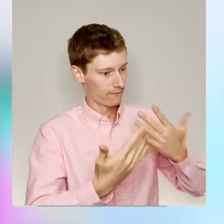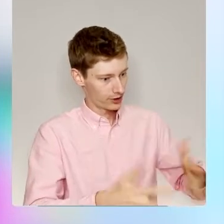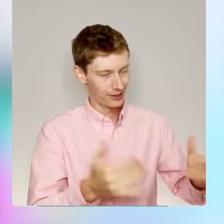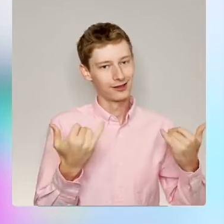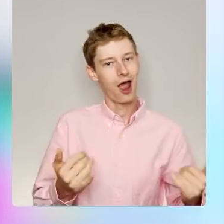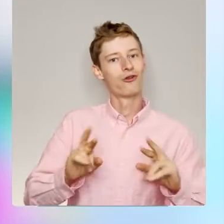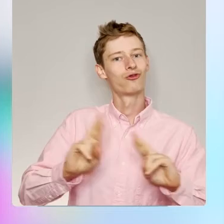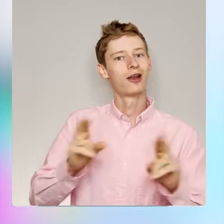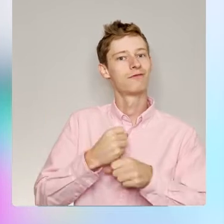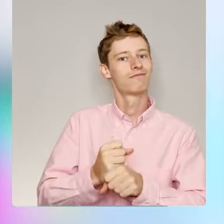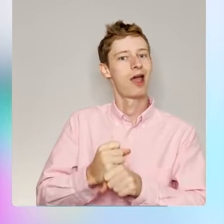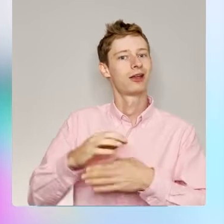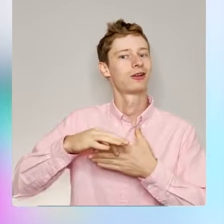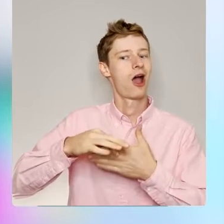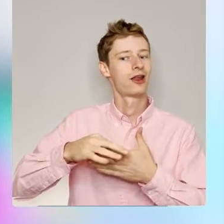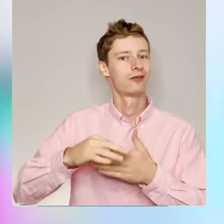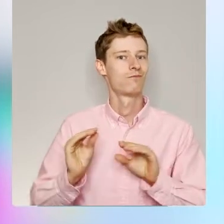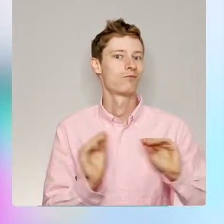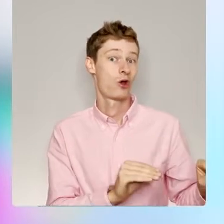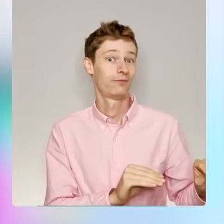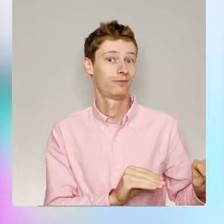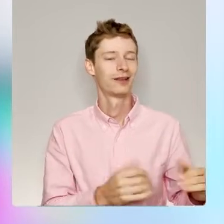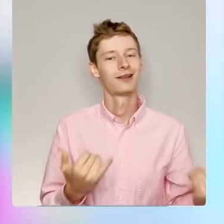to talk about the content creation tools and pipelines we used.